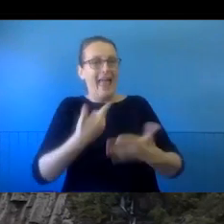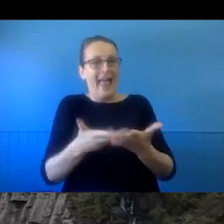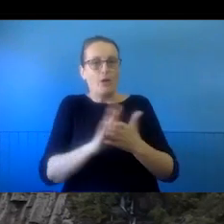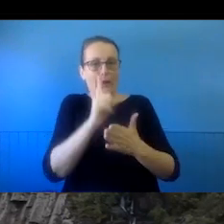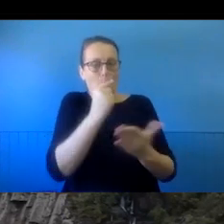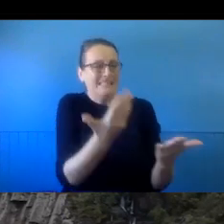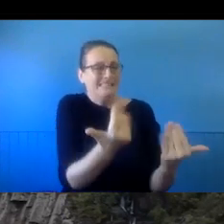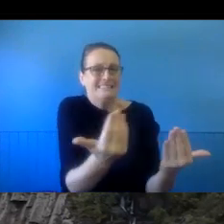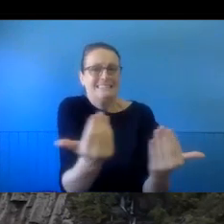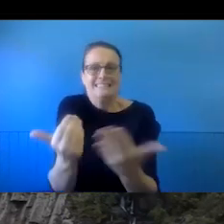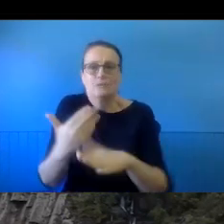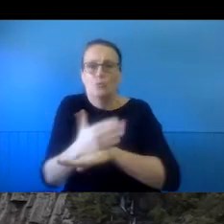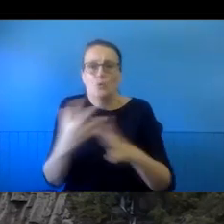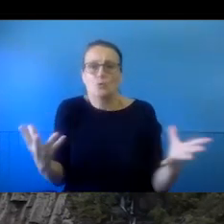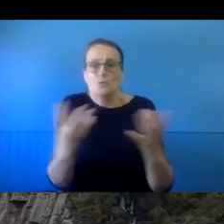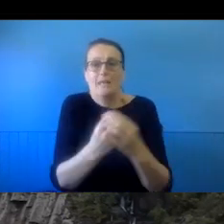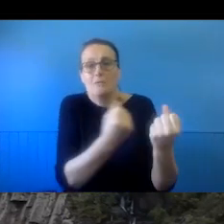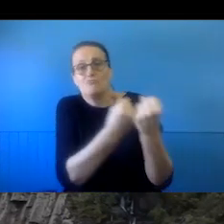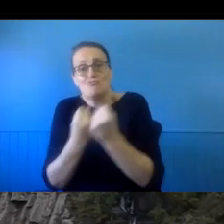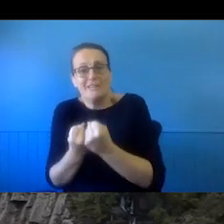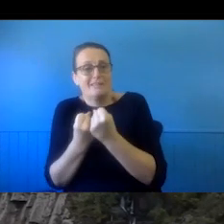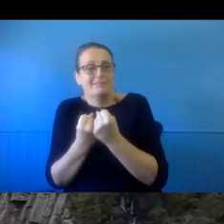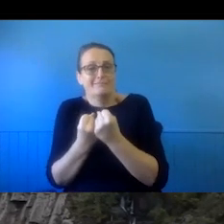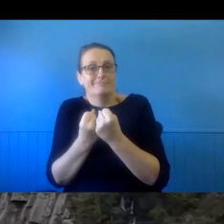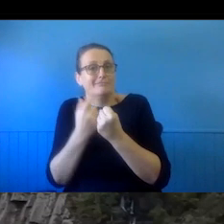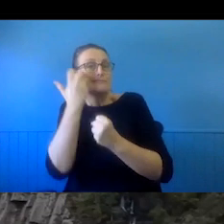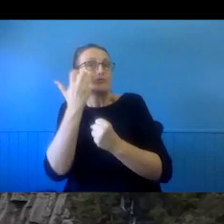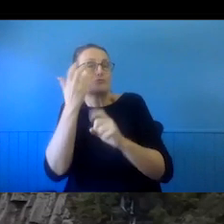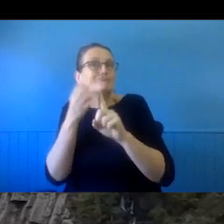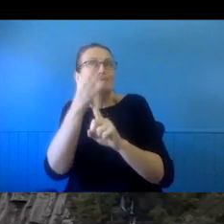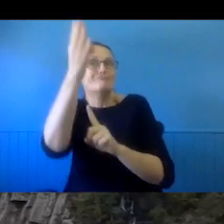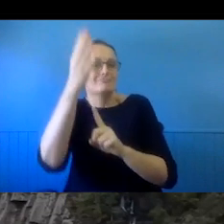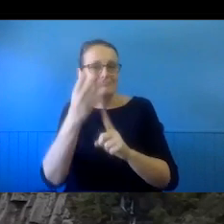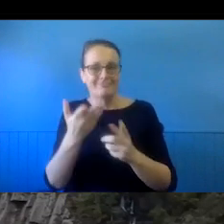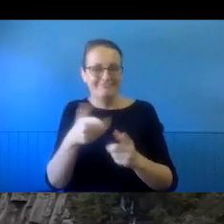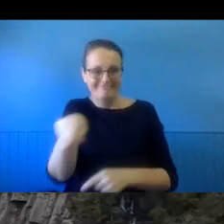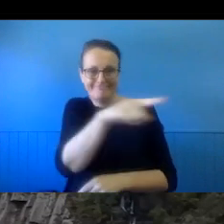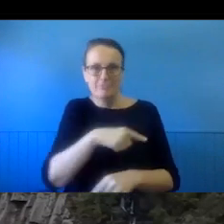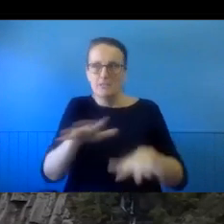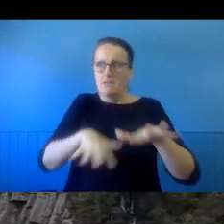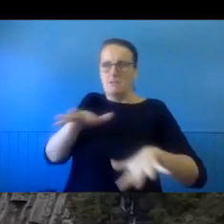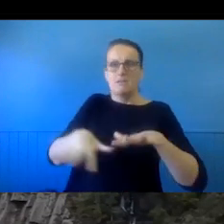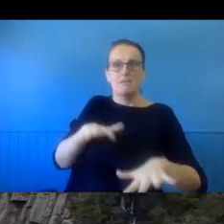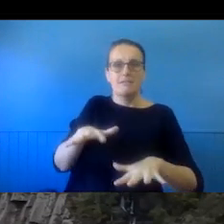question. It's not one that we can answer right now. But it's something